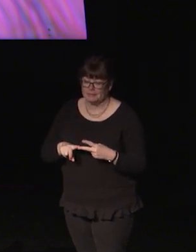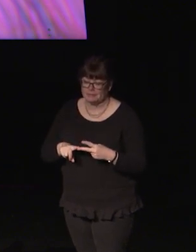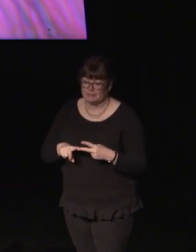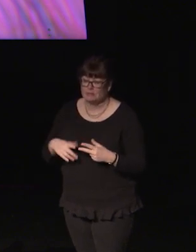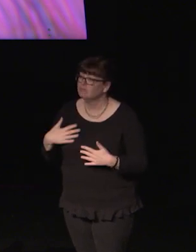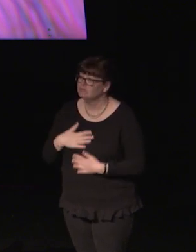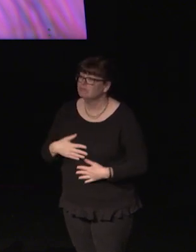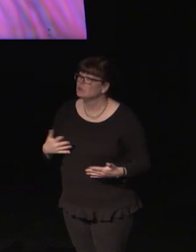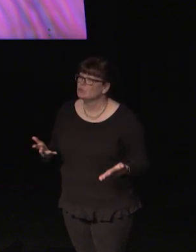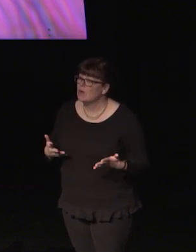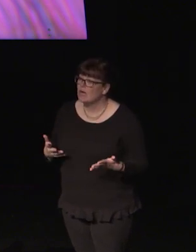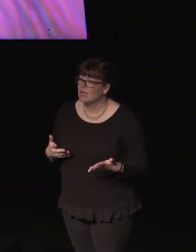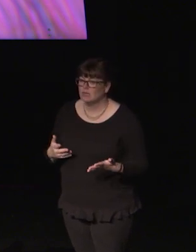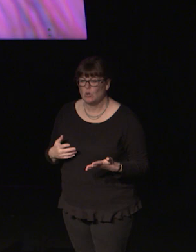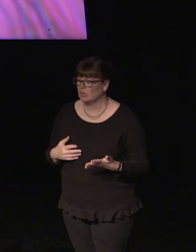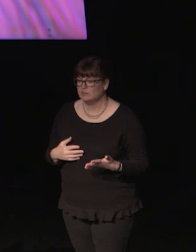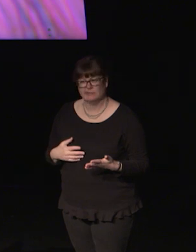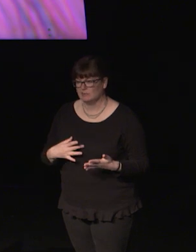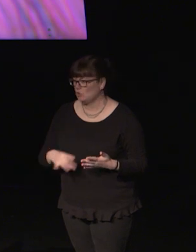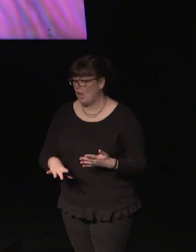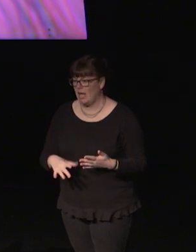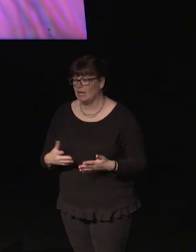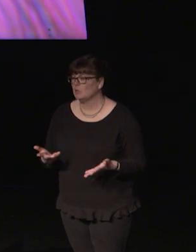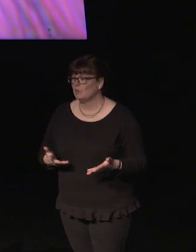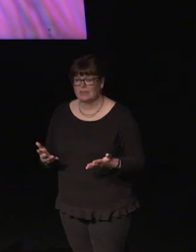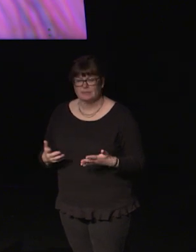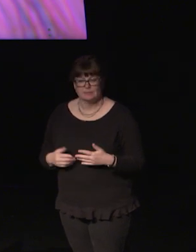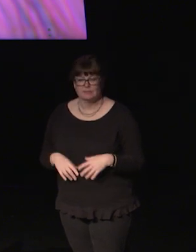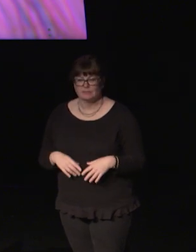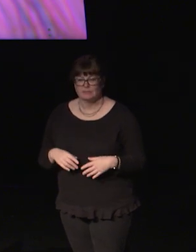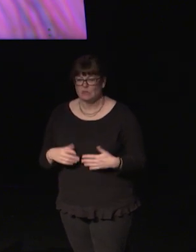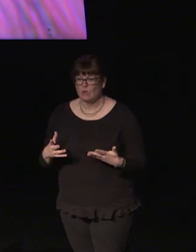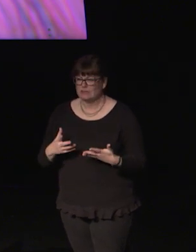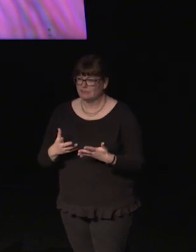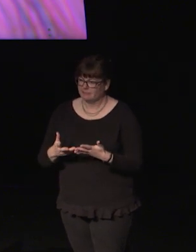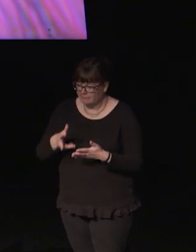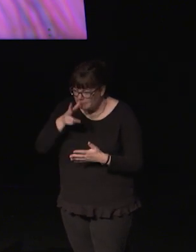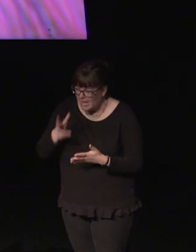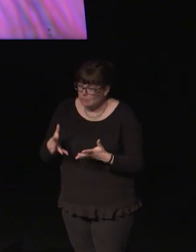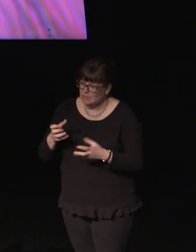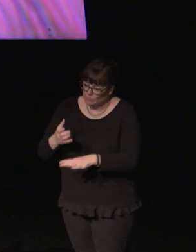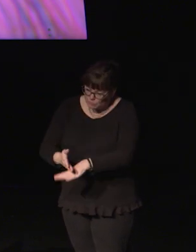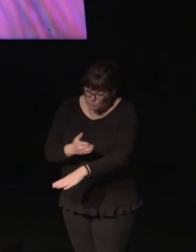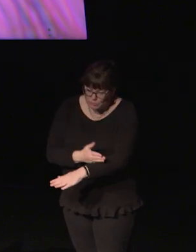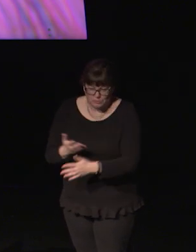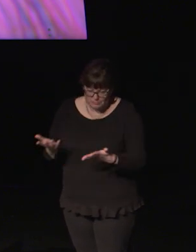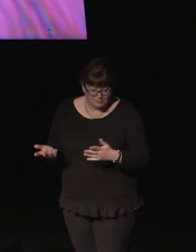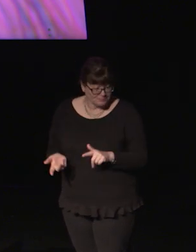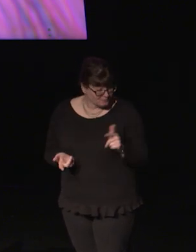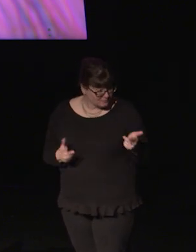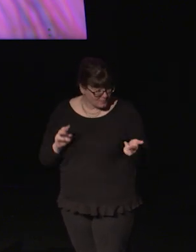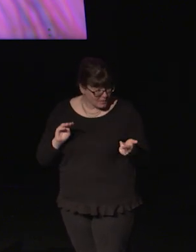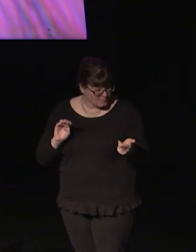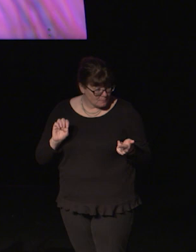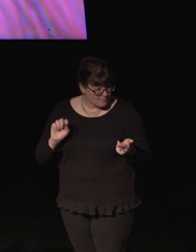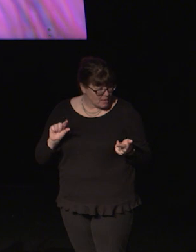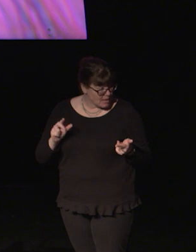and maybe not so enjoy but that you would love to be able to see improved? So, Meghan, have you had a chance? I have done a little bit.